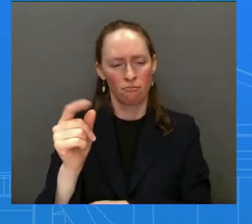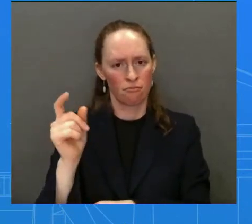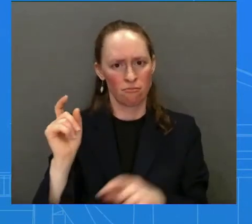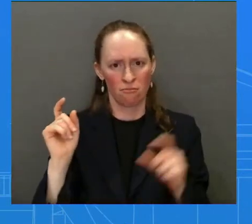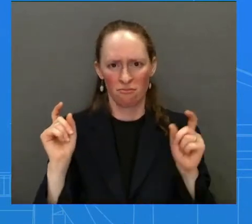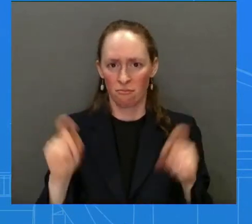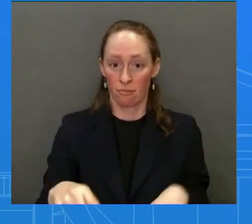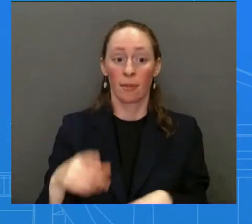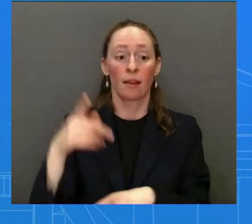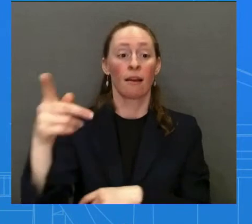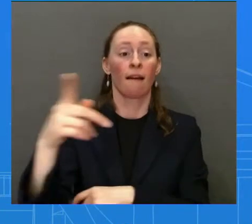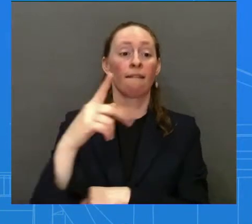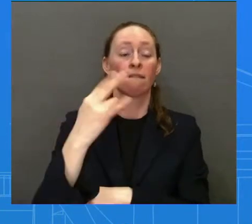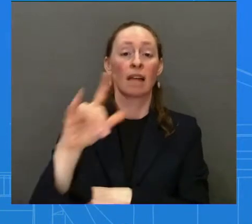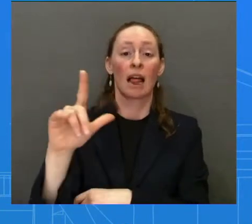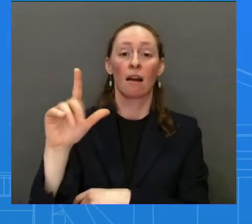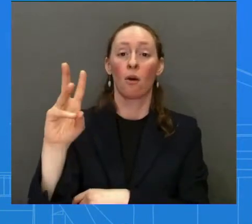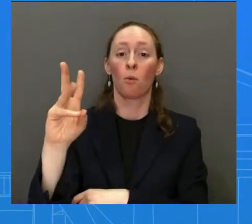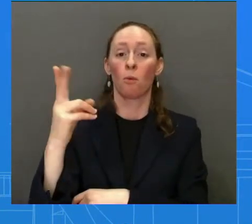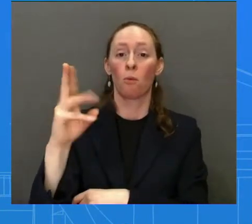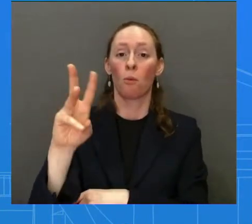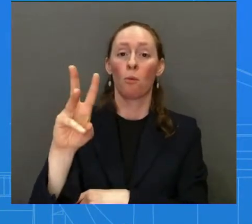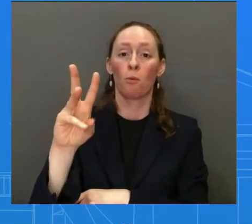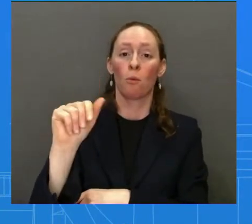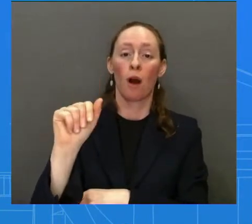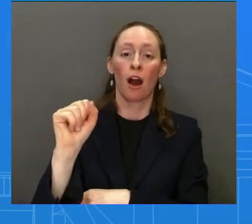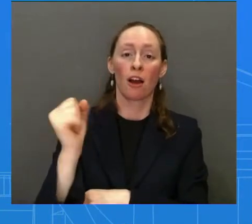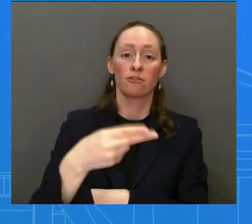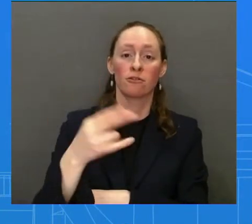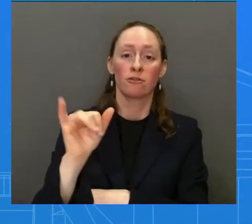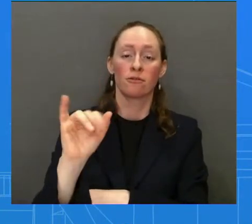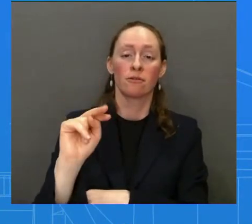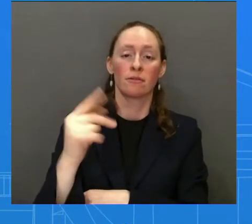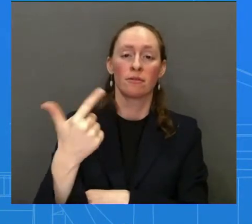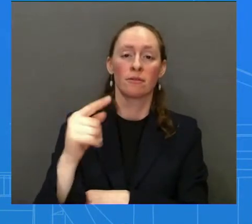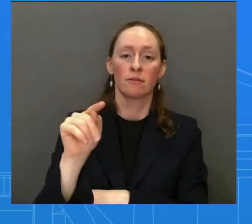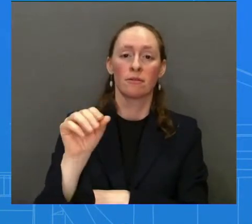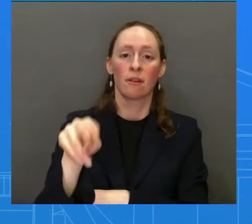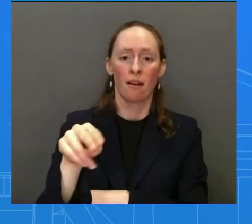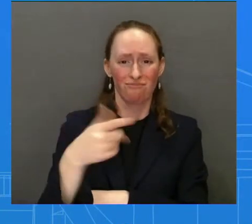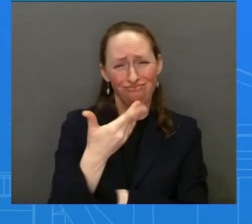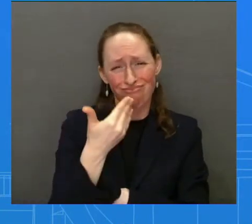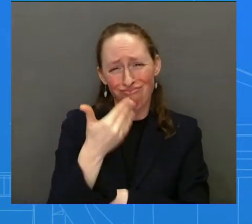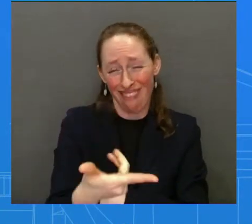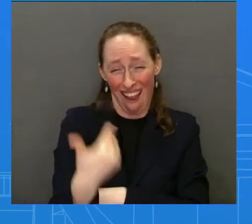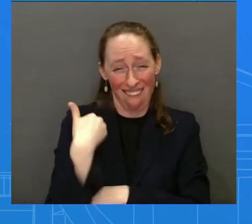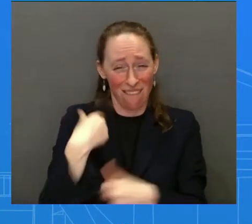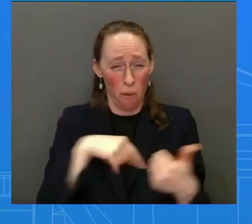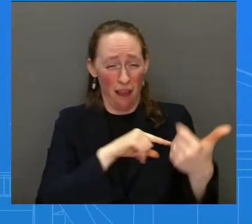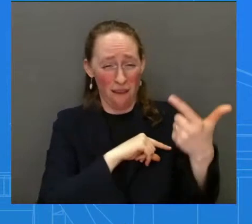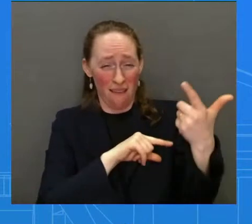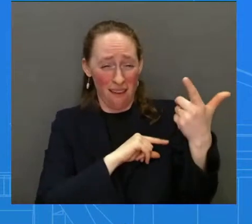A couple of things that you've heard me talk about and you've heard us talk about more broadly: He's had -- he's led the Denver International Airport,